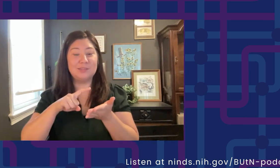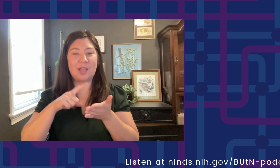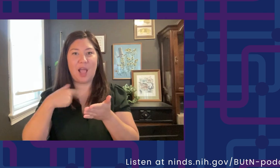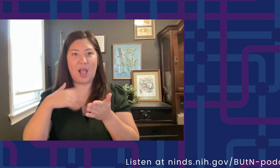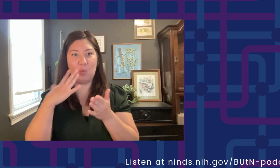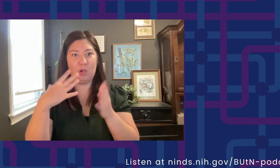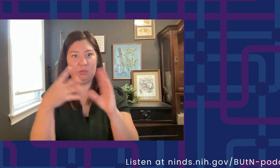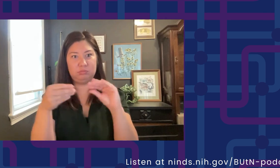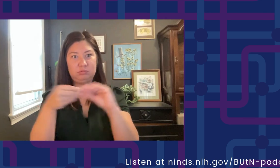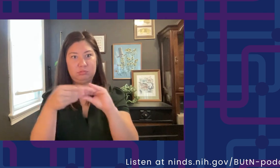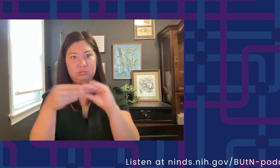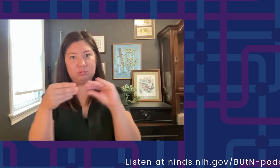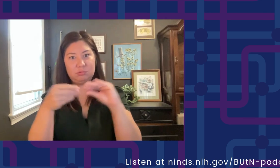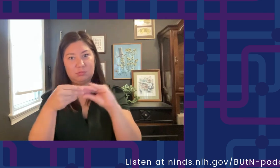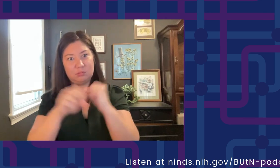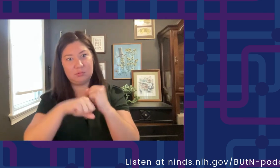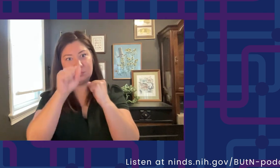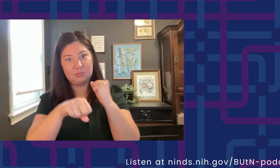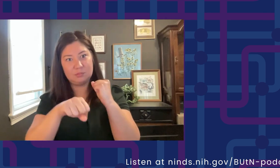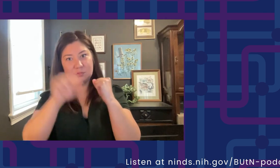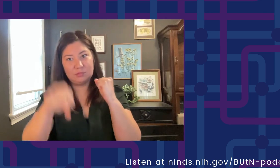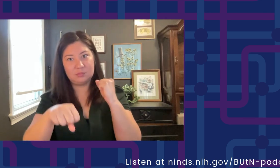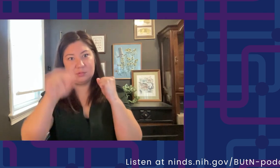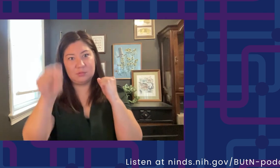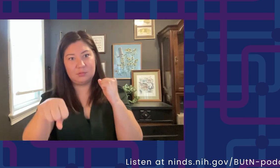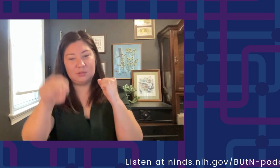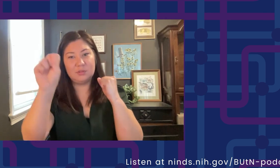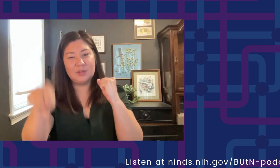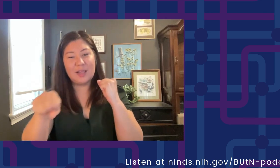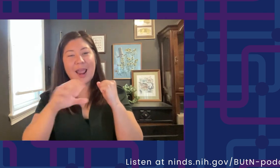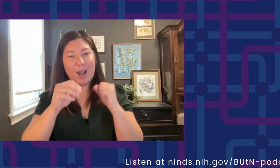And I noticed that I would just go on and on and on and on and on,